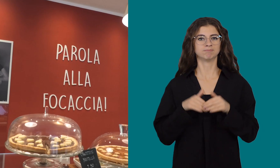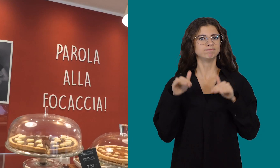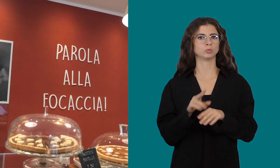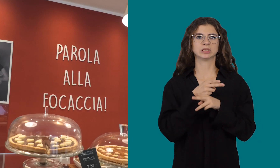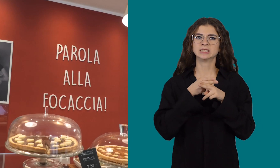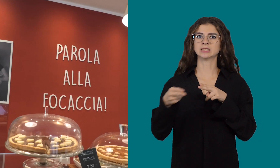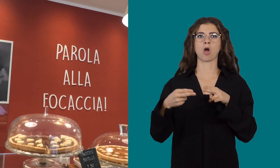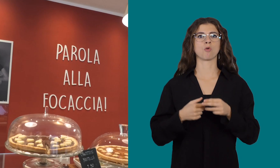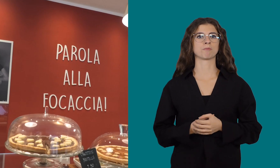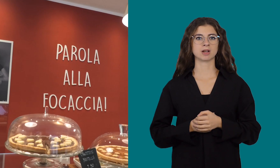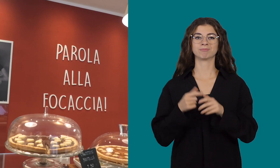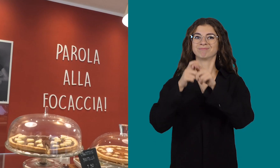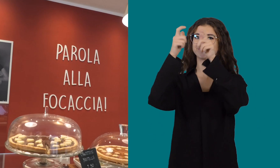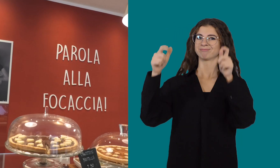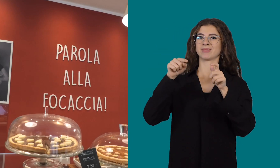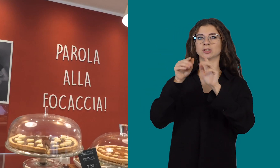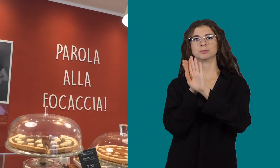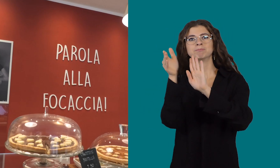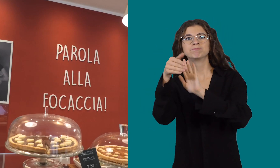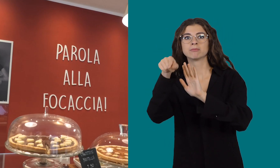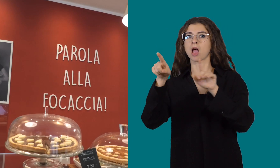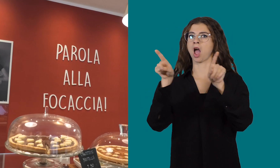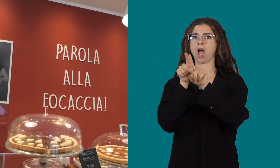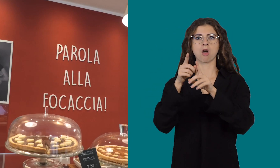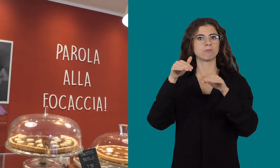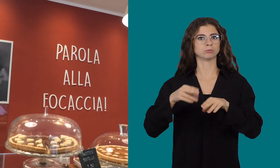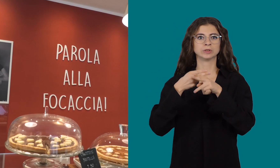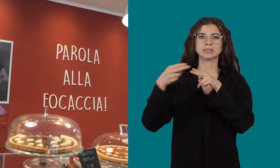It has to be always clean, especially in the bakery